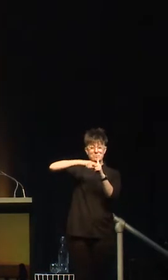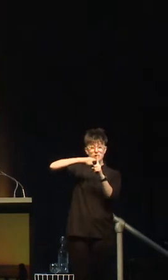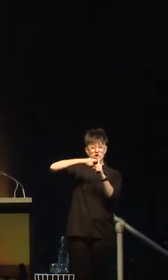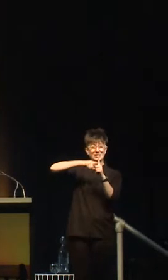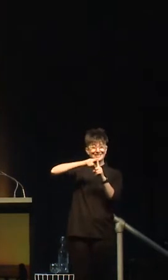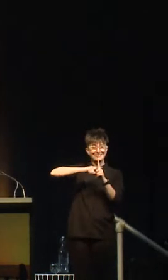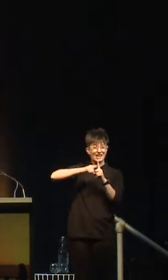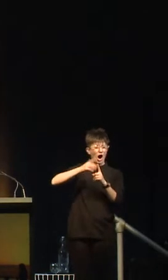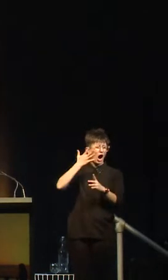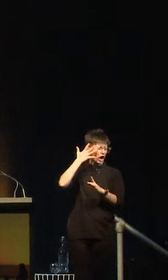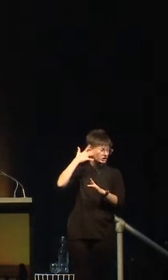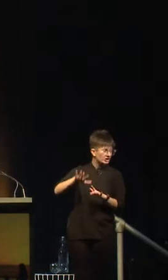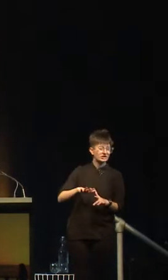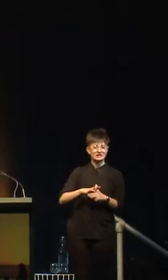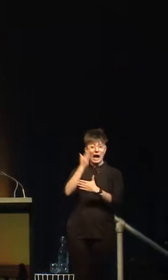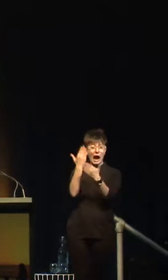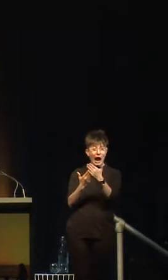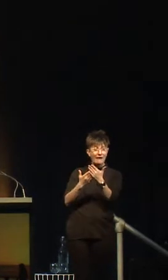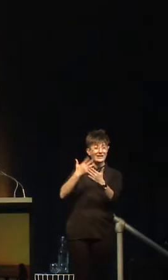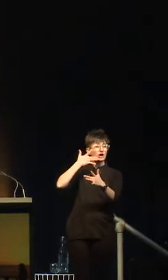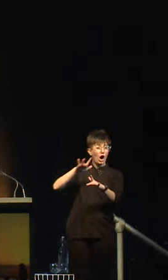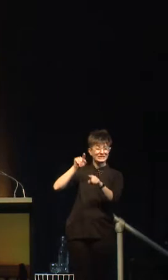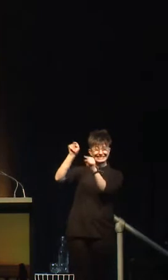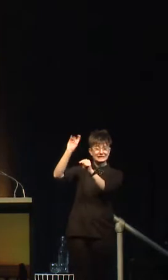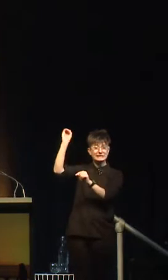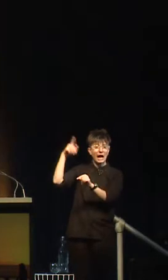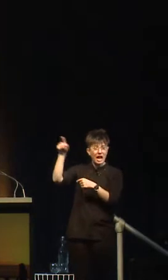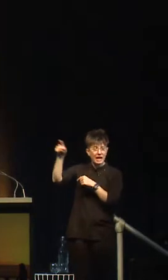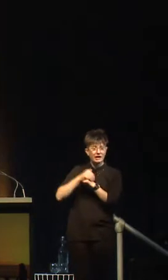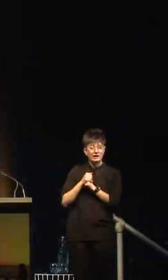back through the atmosphere. And today we don't have that technology, we have to invent